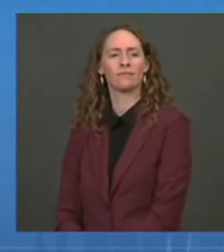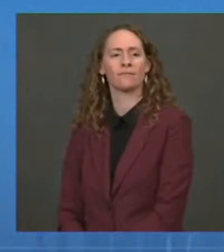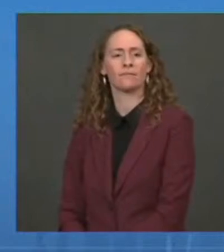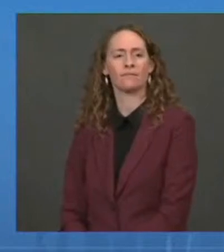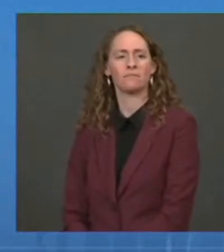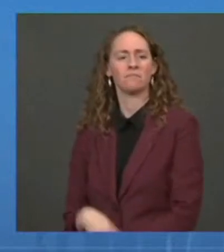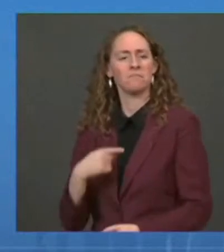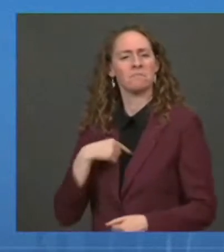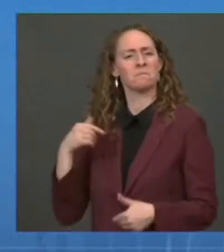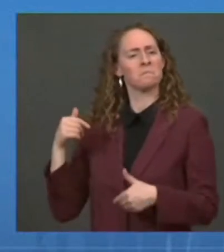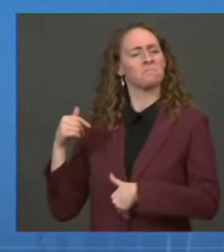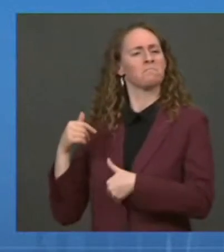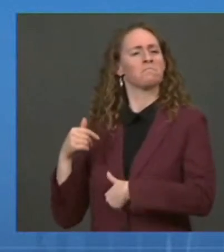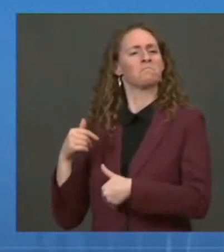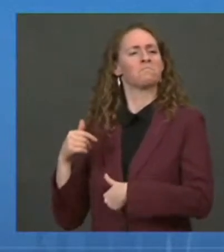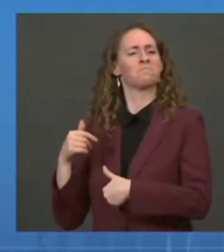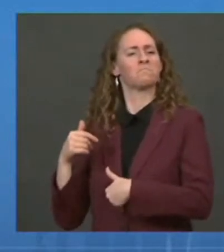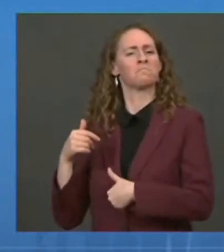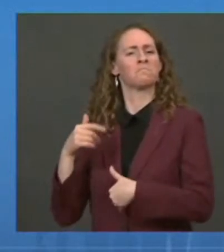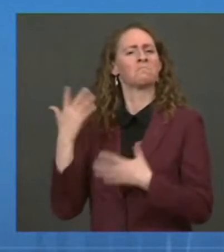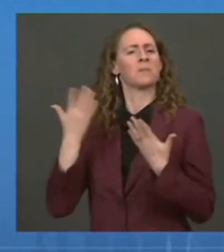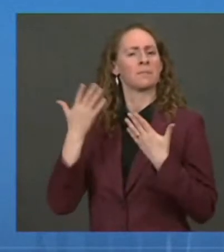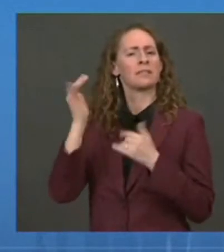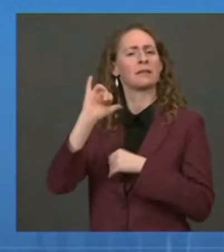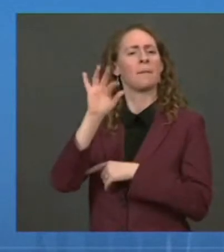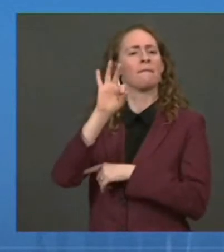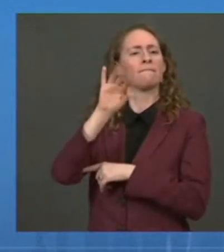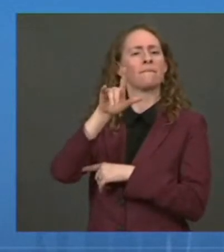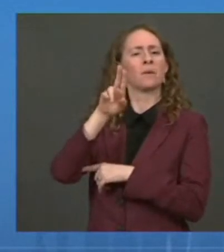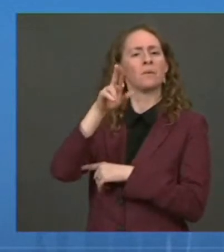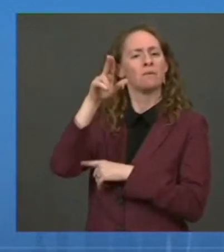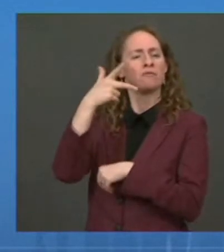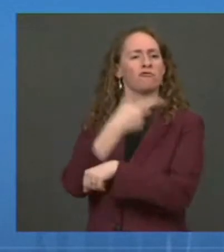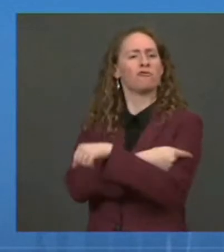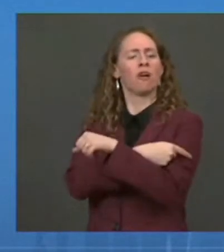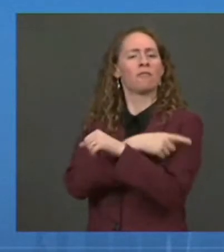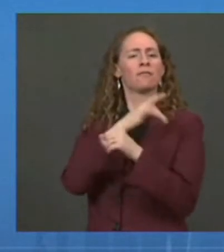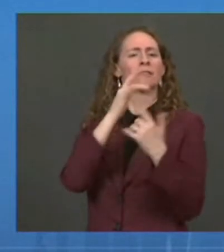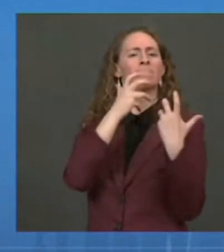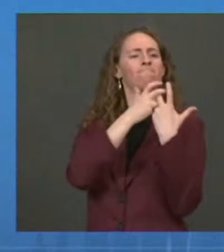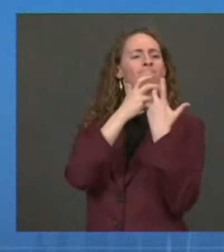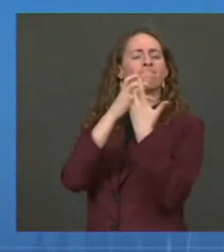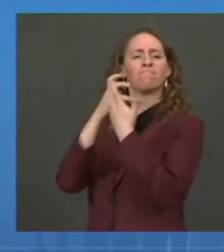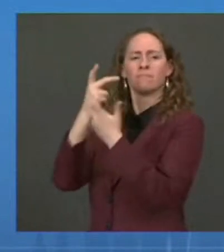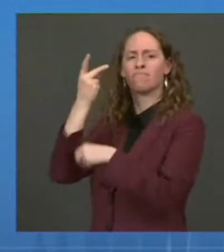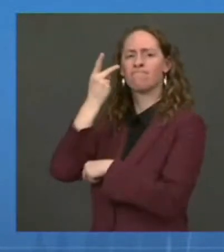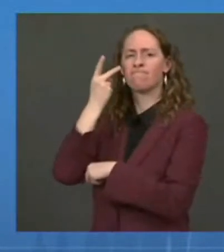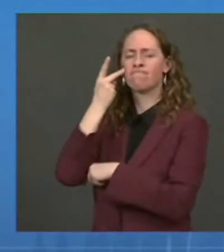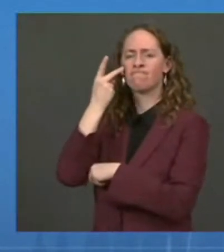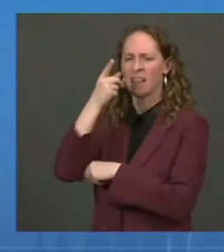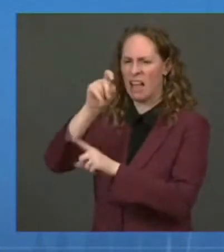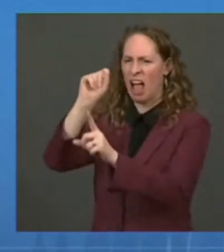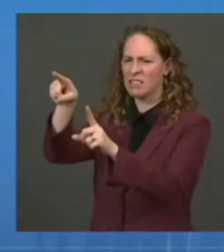SITUATION AS WE DO WITH A STRAIN CHANGE FOR NUNEZA BUT I